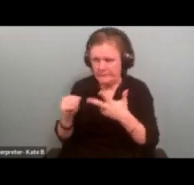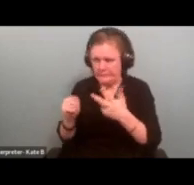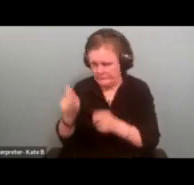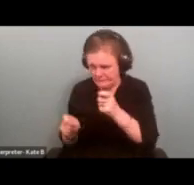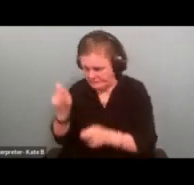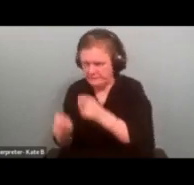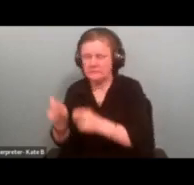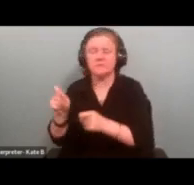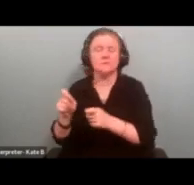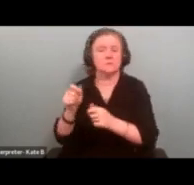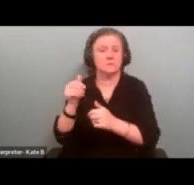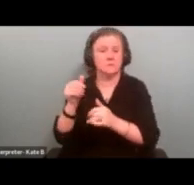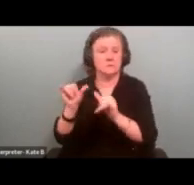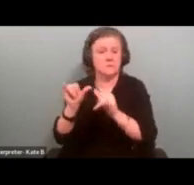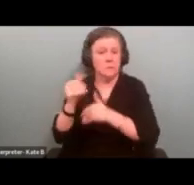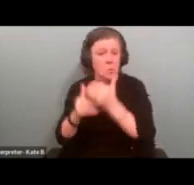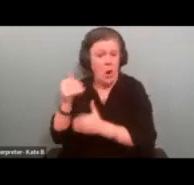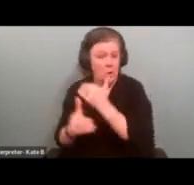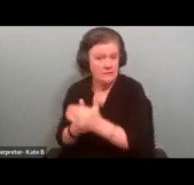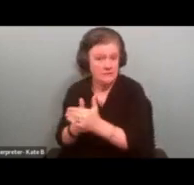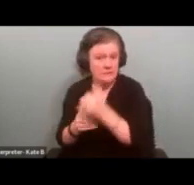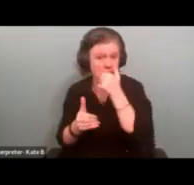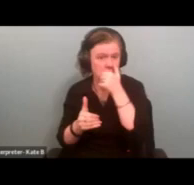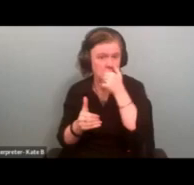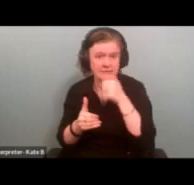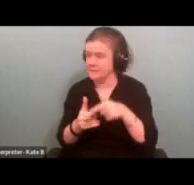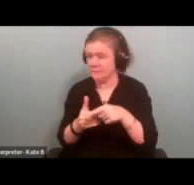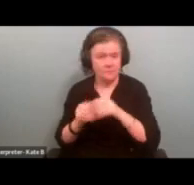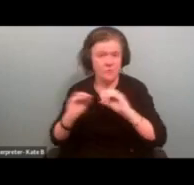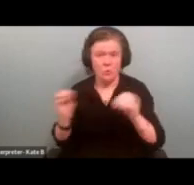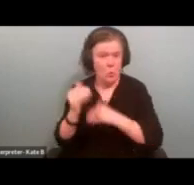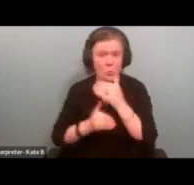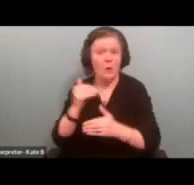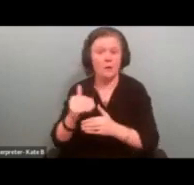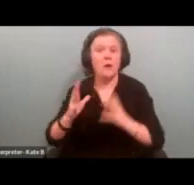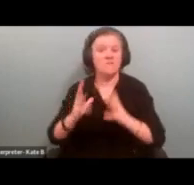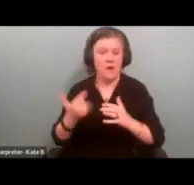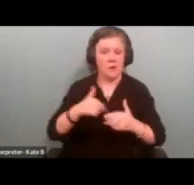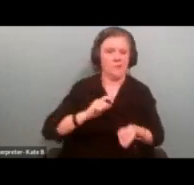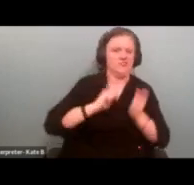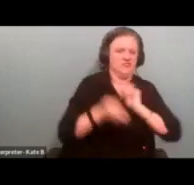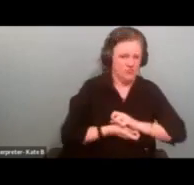making progress. And then if that's not happening, that changes are being made, please,